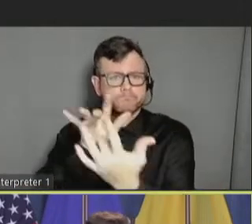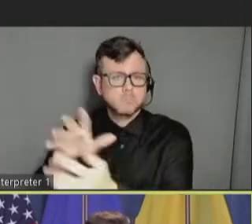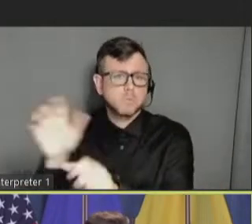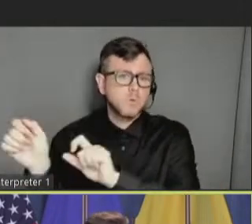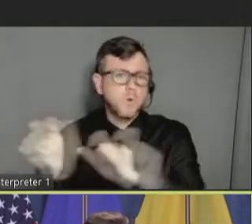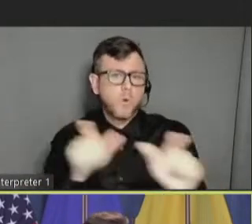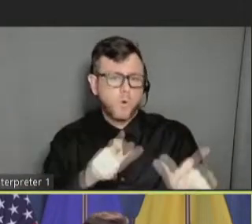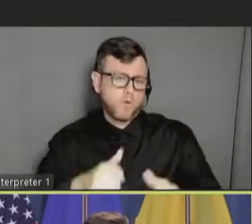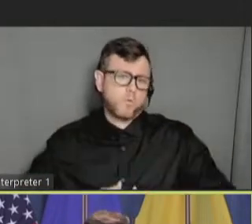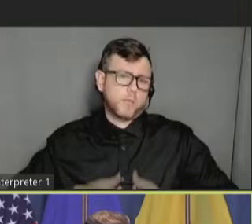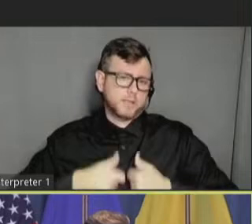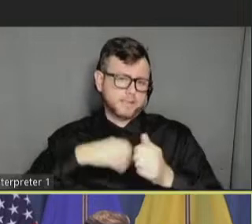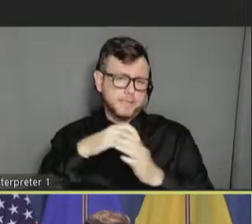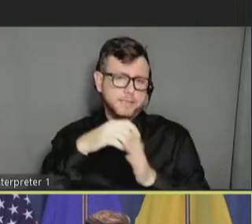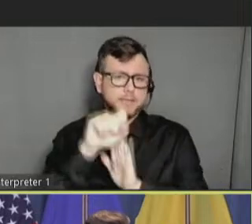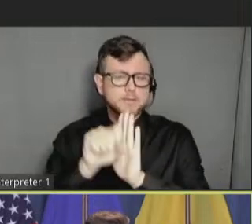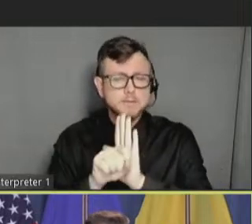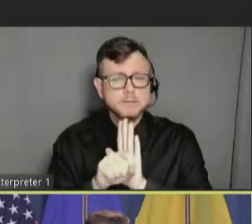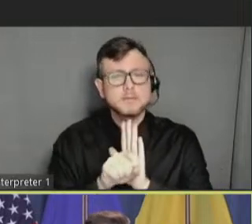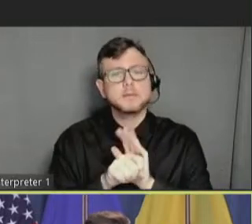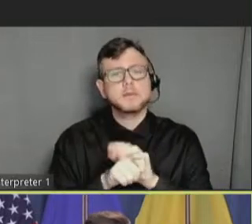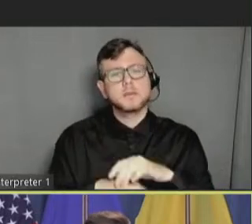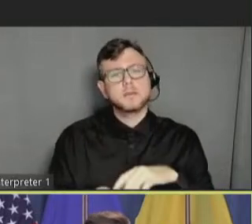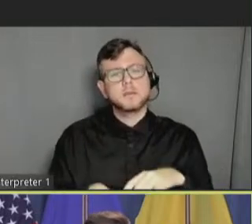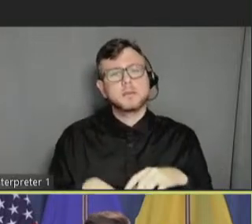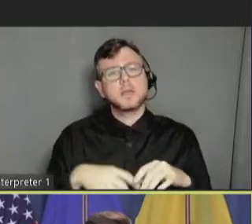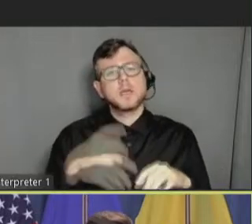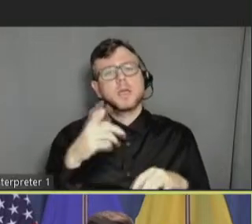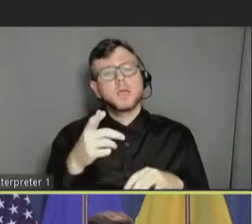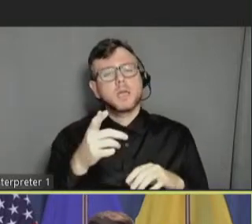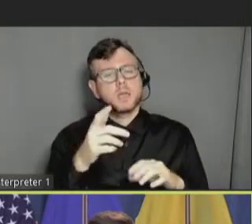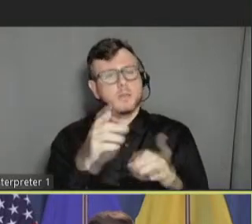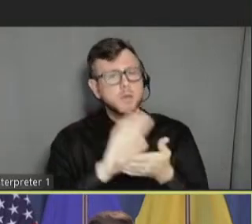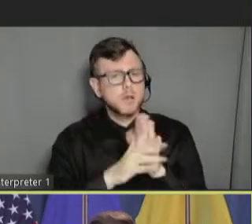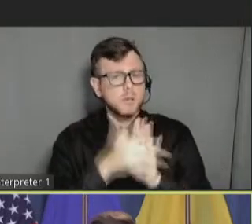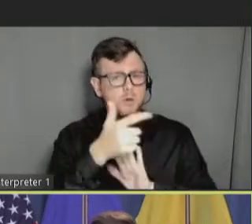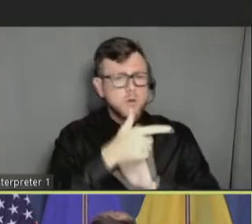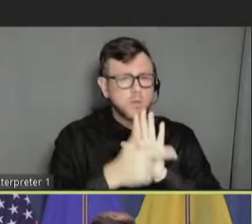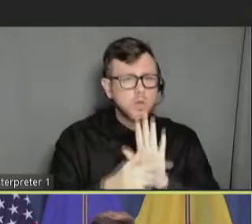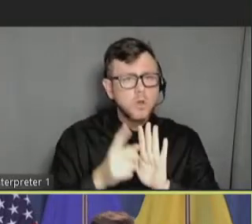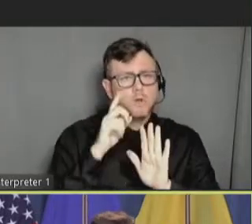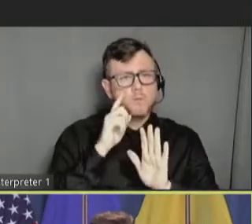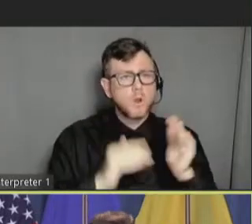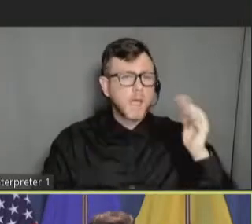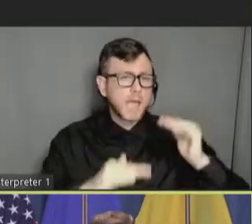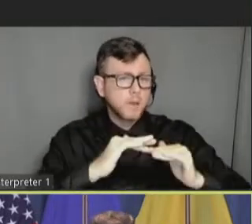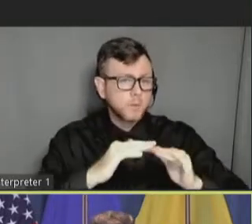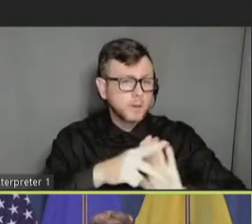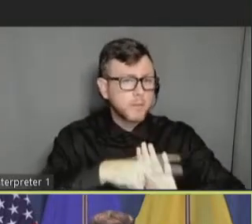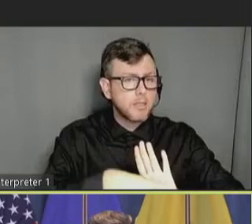And finally, codifying the concept of equity in policy and prioritizing equitable practice